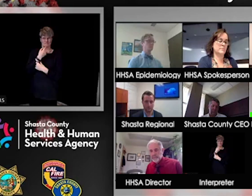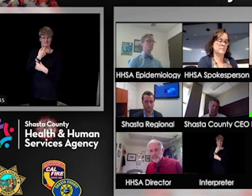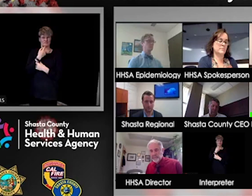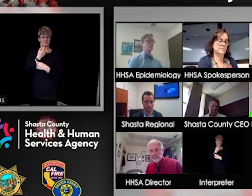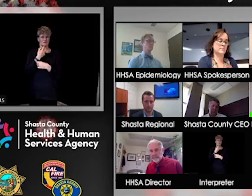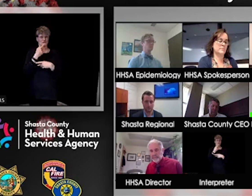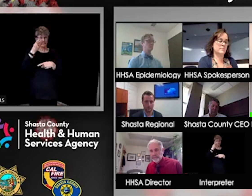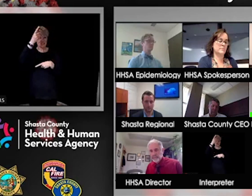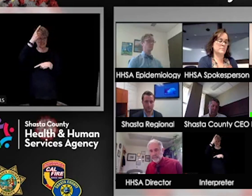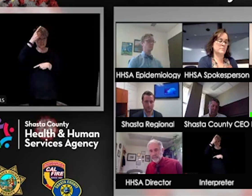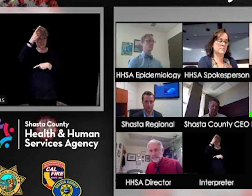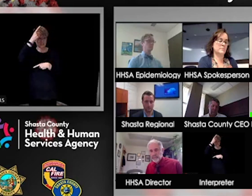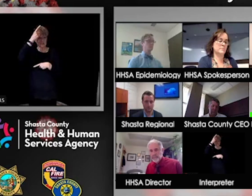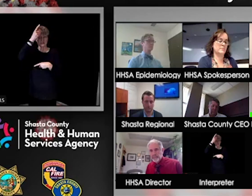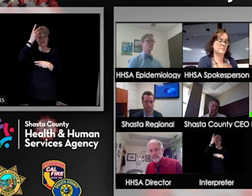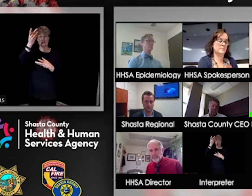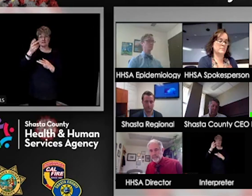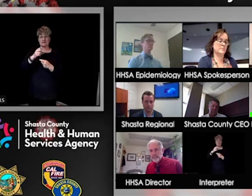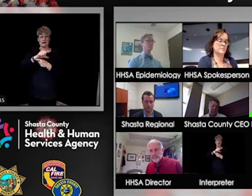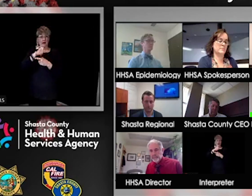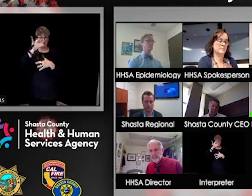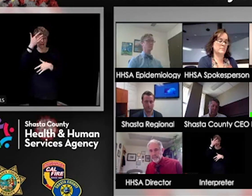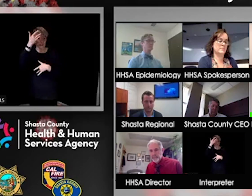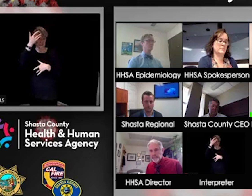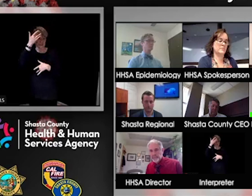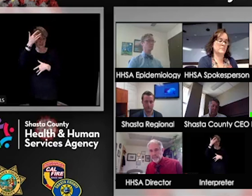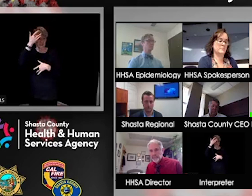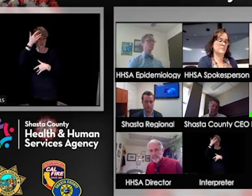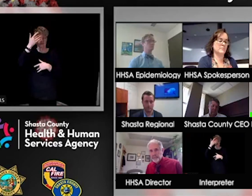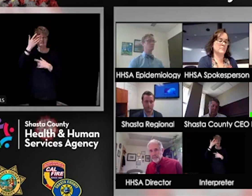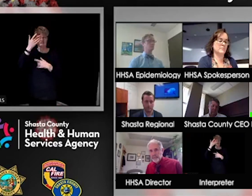will continue to need to be really careful and protect themselves. And then, lastly,